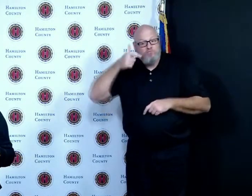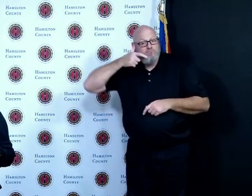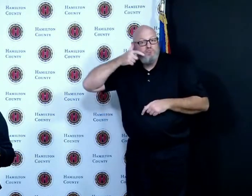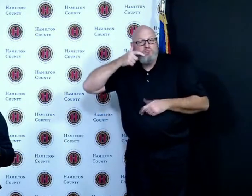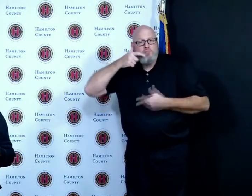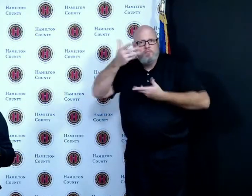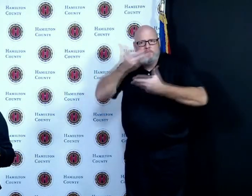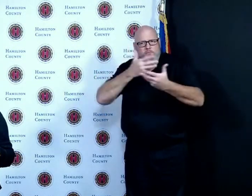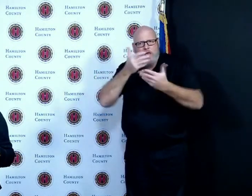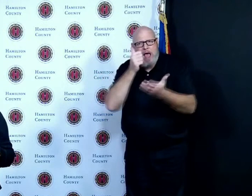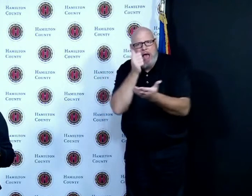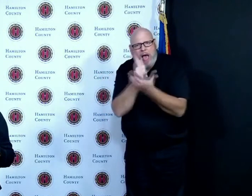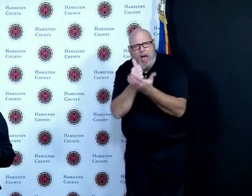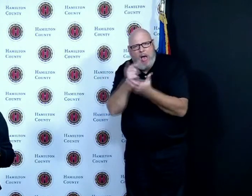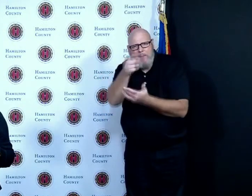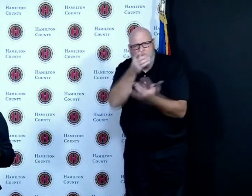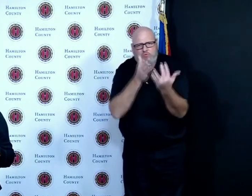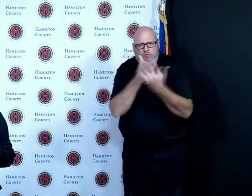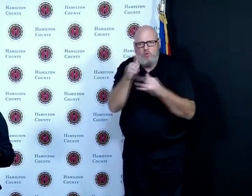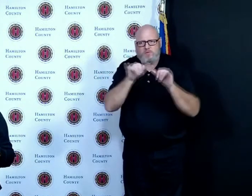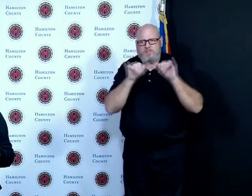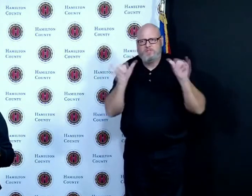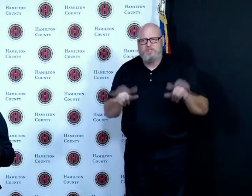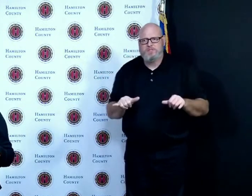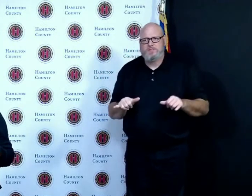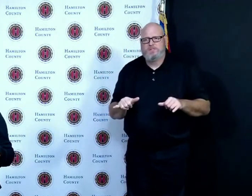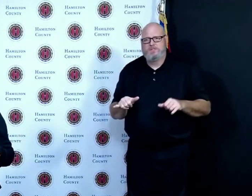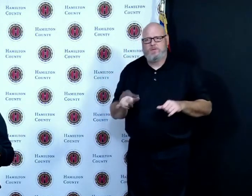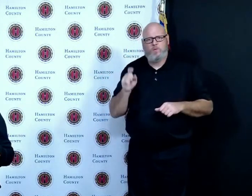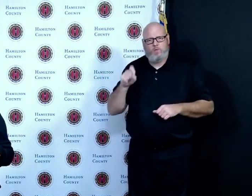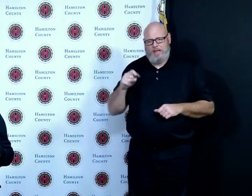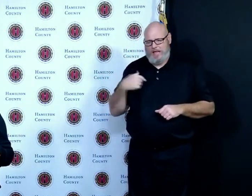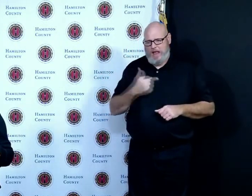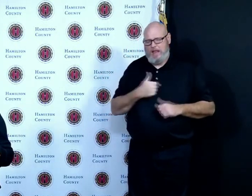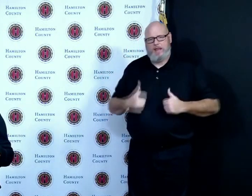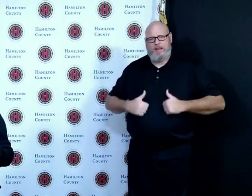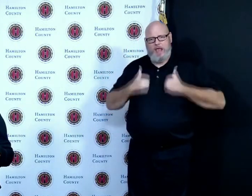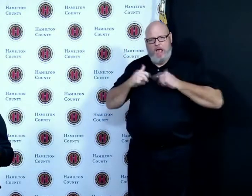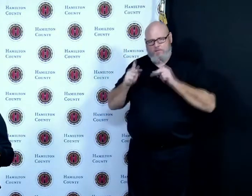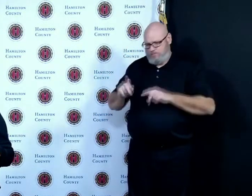having more announcements you'll hear more about the rental assistance that we'll be rolling out